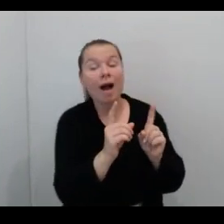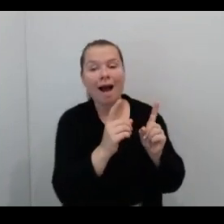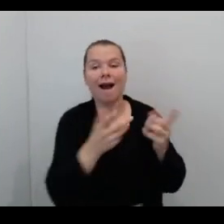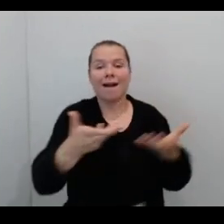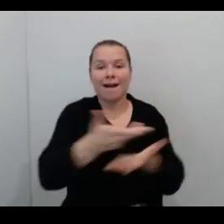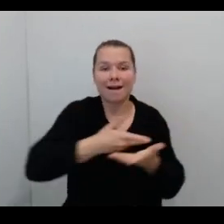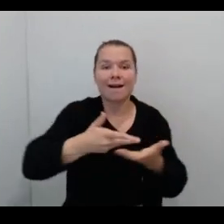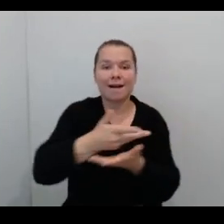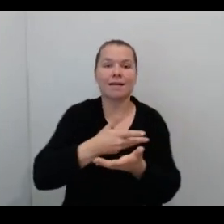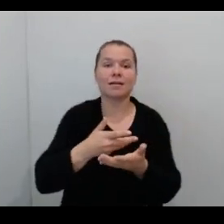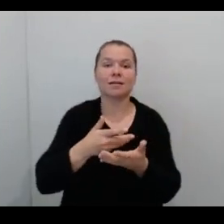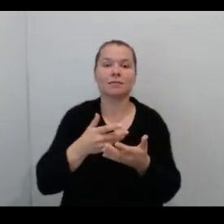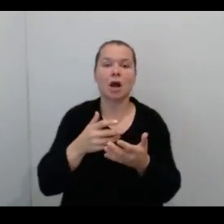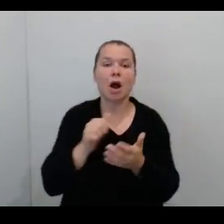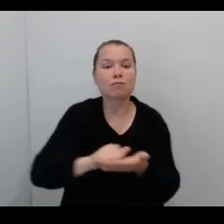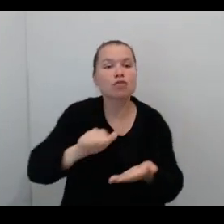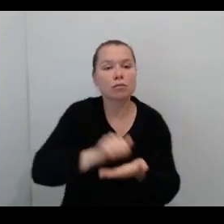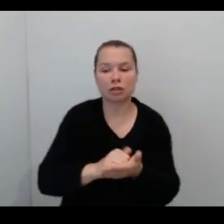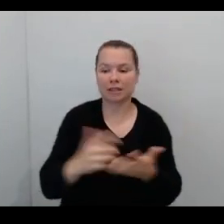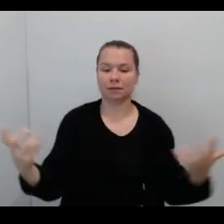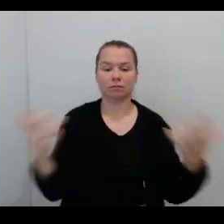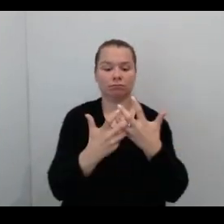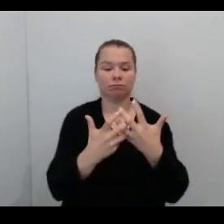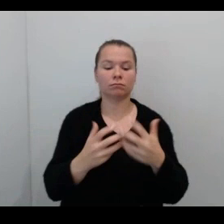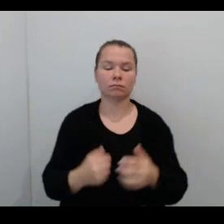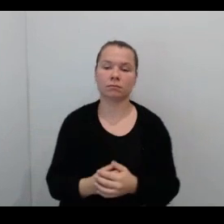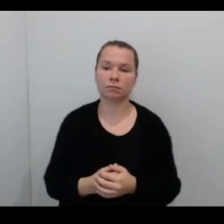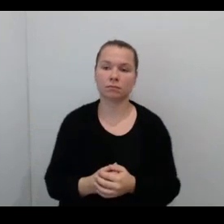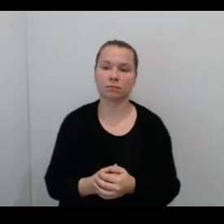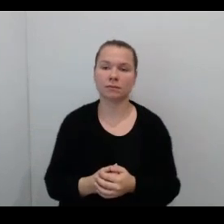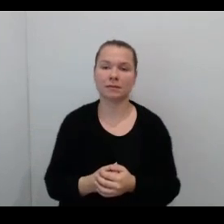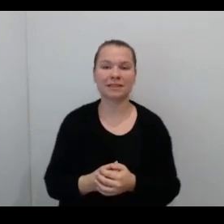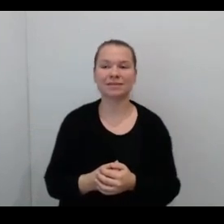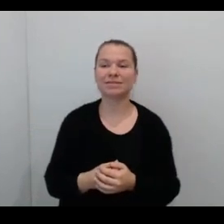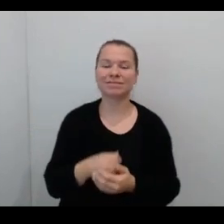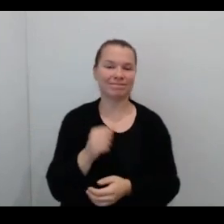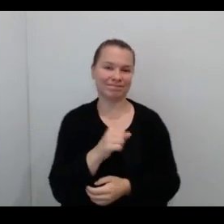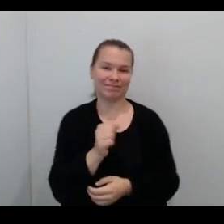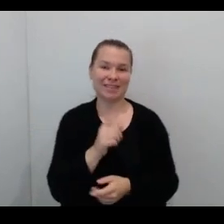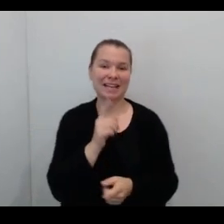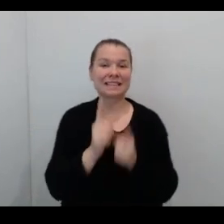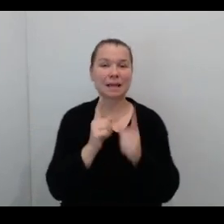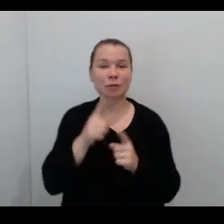Because the key bit there is people don't think this is a legal issue, do they? No, no.